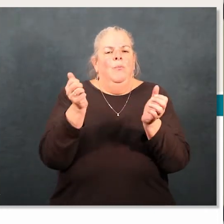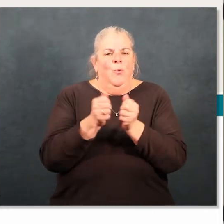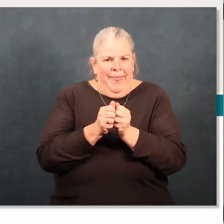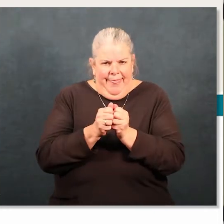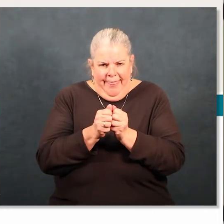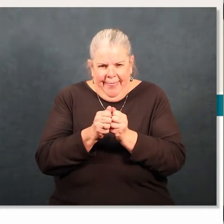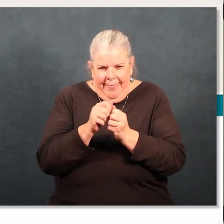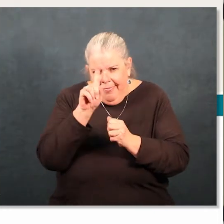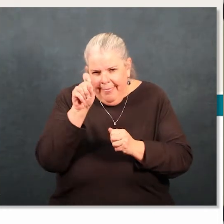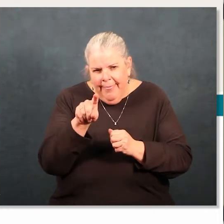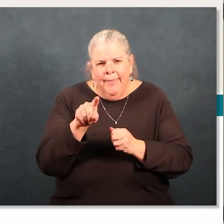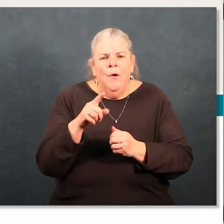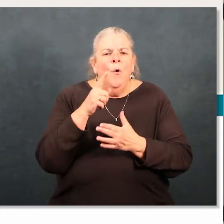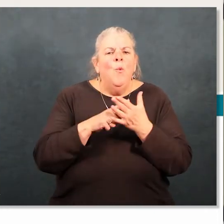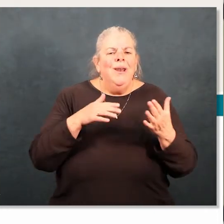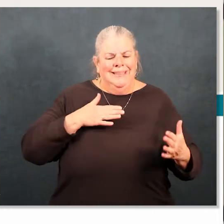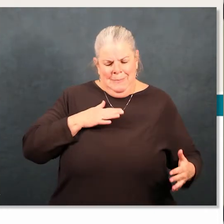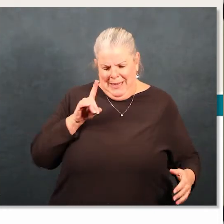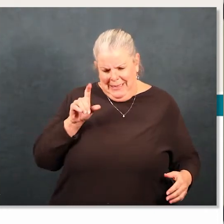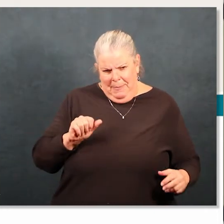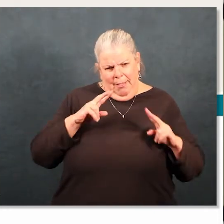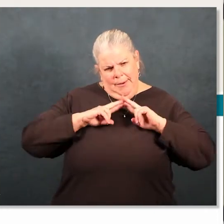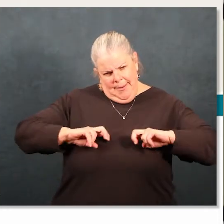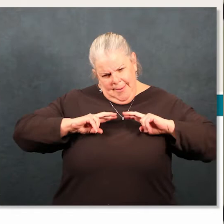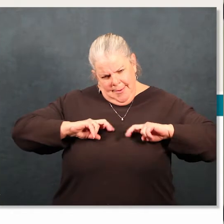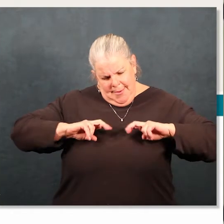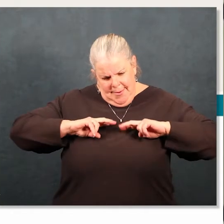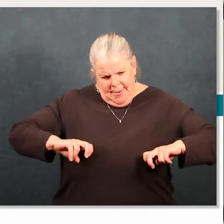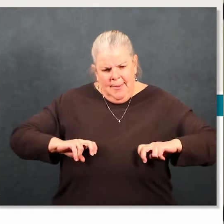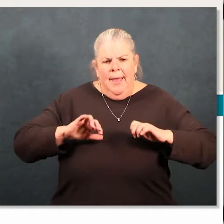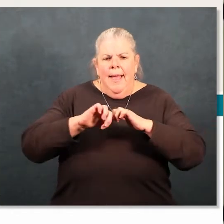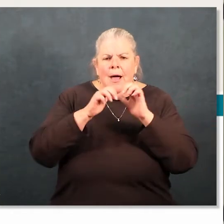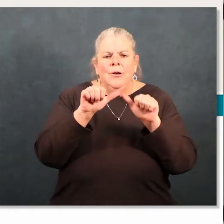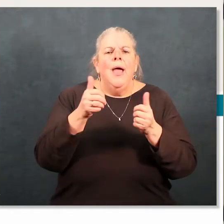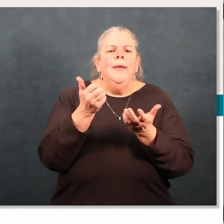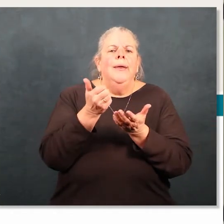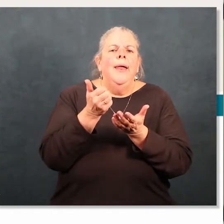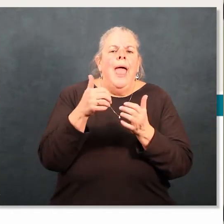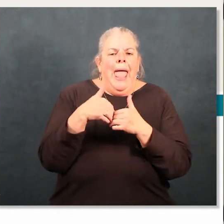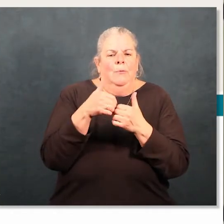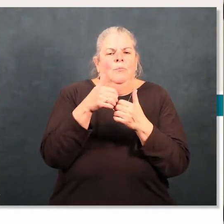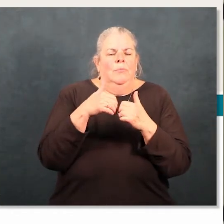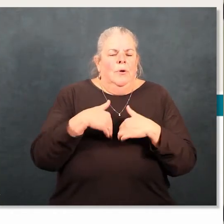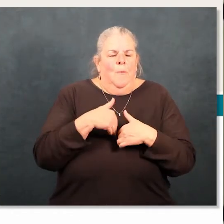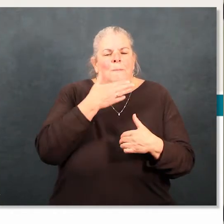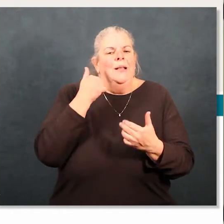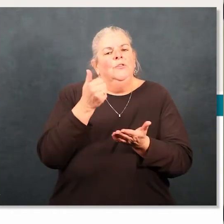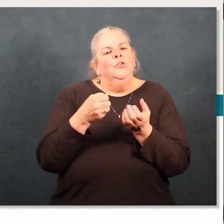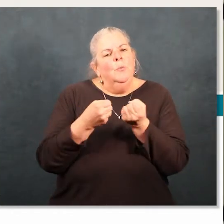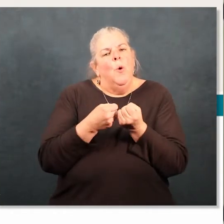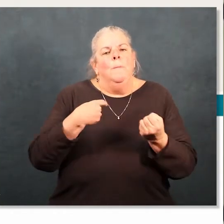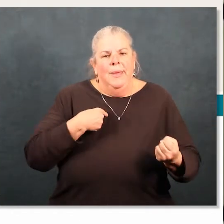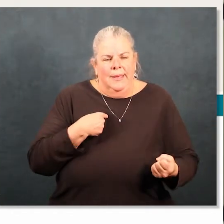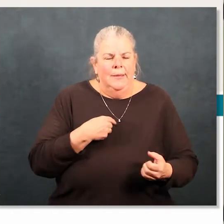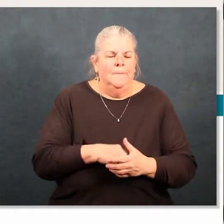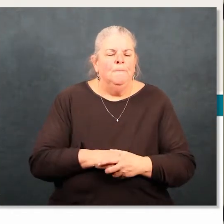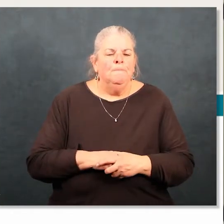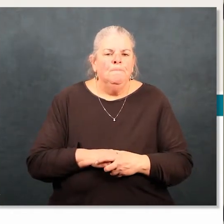What is my disability? And, how can an animal support me? And, maybe think about